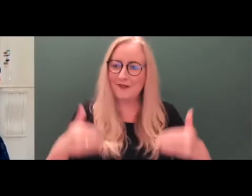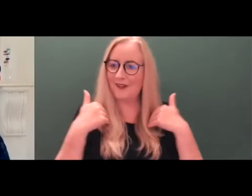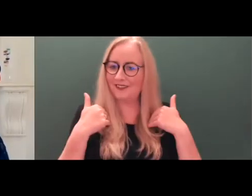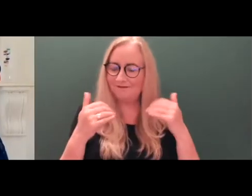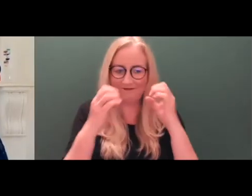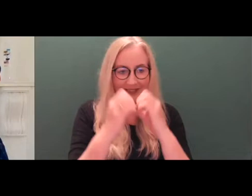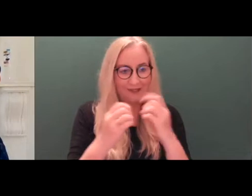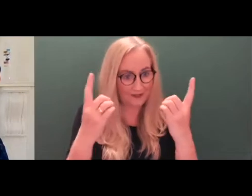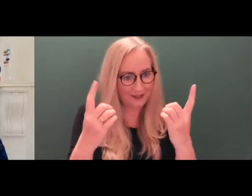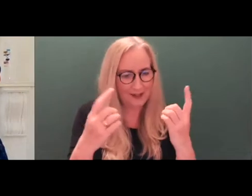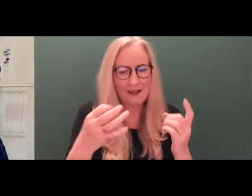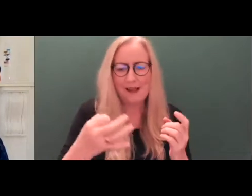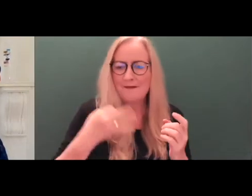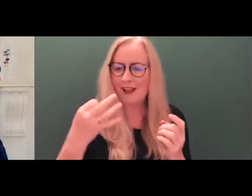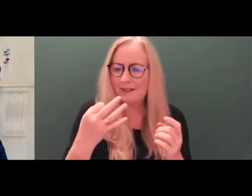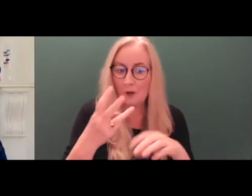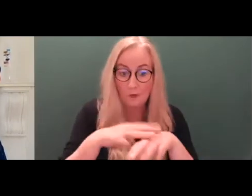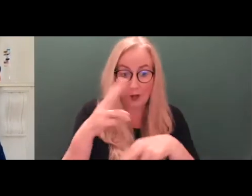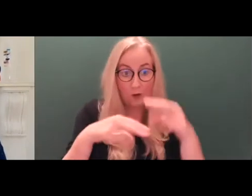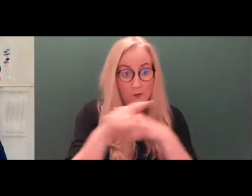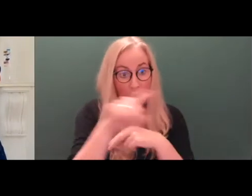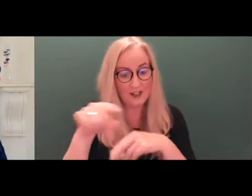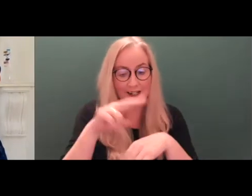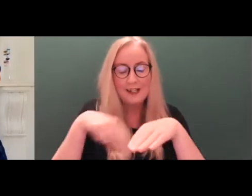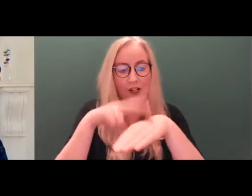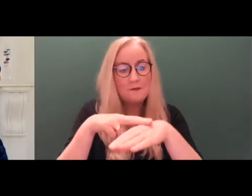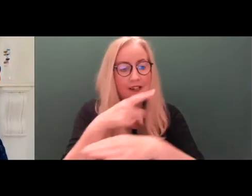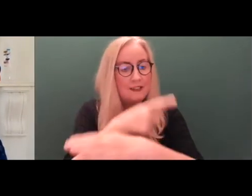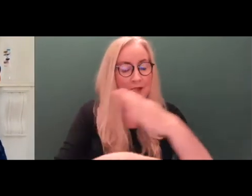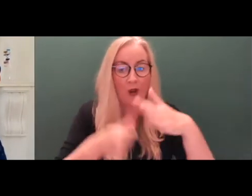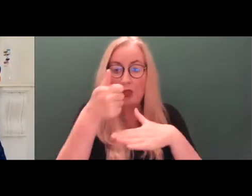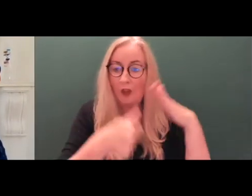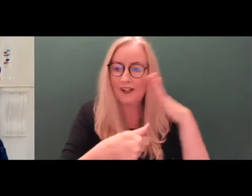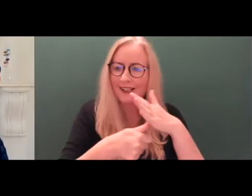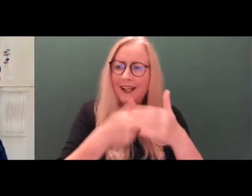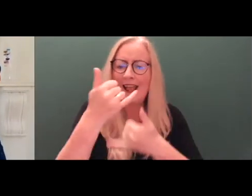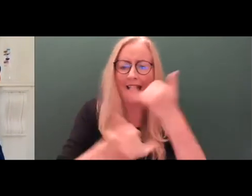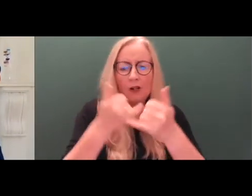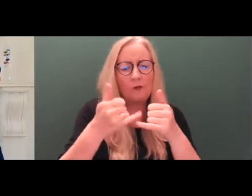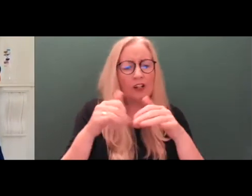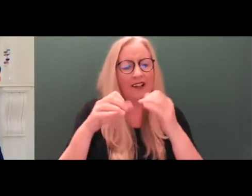I am delighted to welcome you all to the National Disability Authority Annual Conference of 2021.